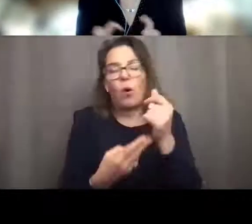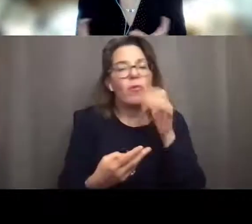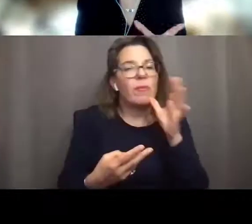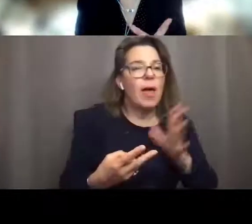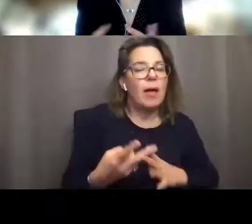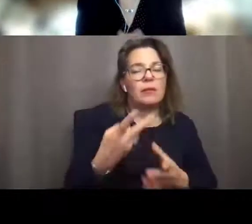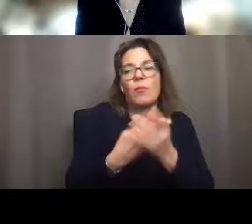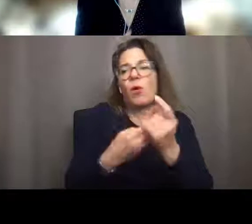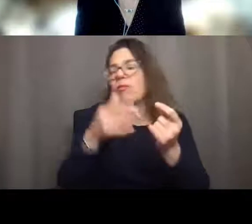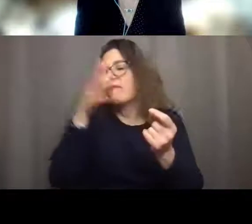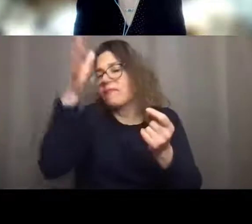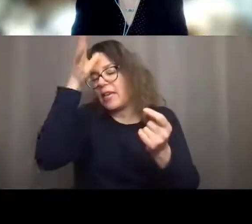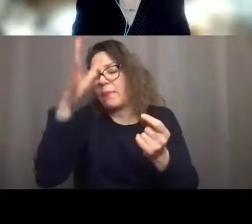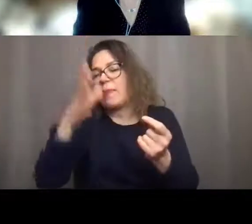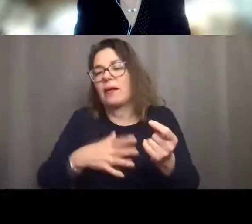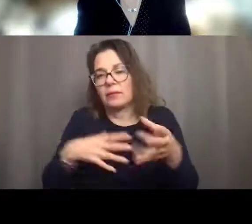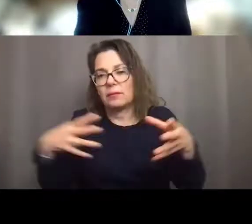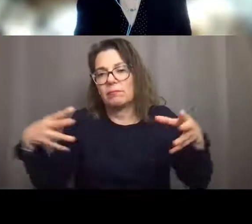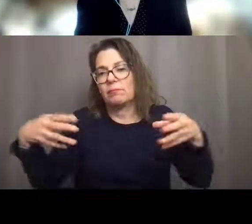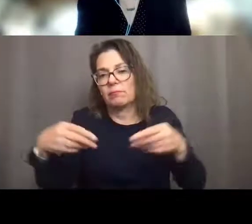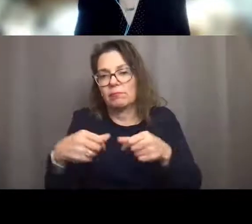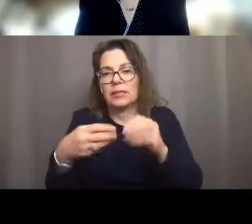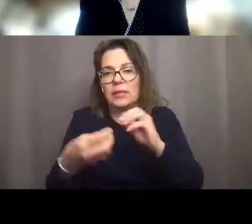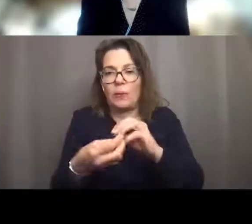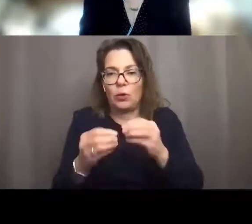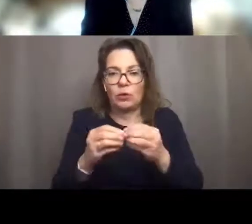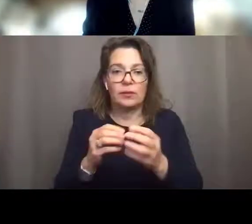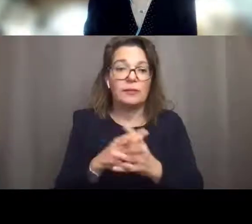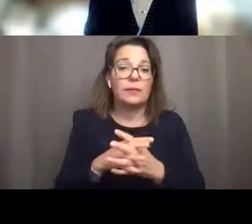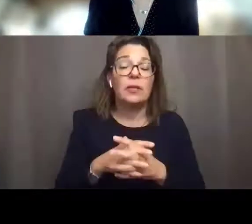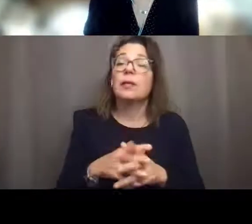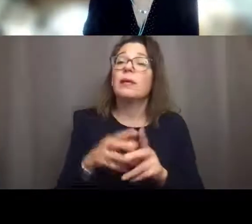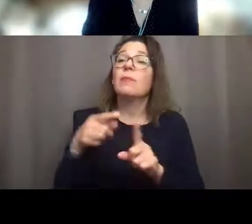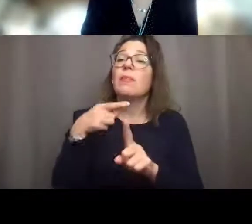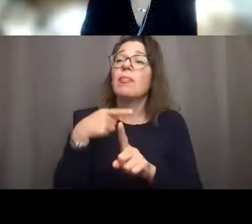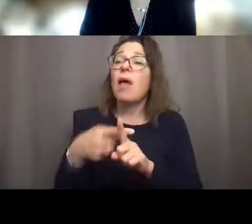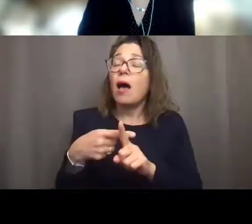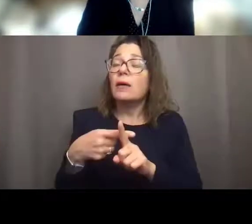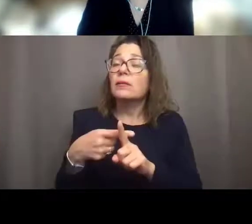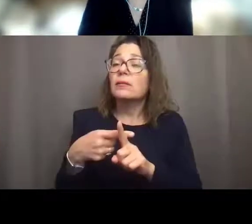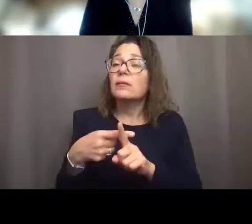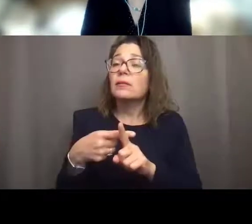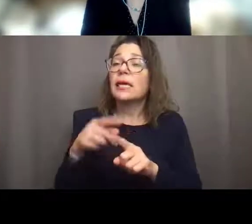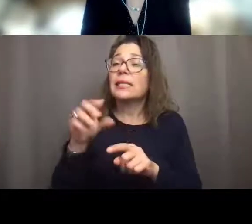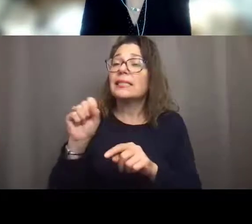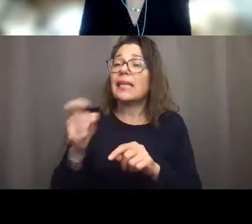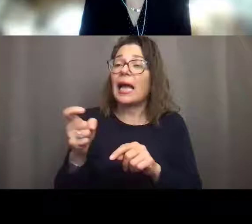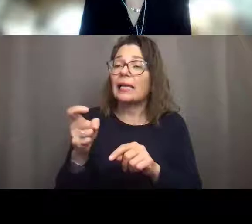as equal numbers. And also ... So you could make a sex-specific hypothesis